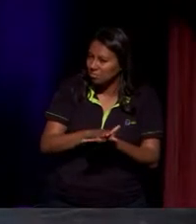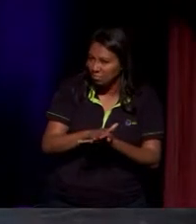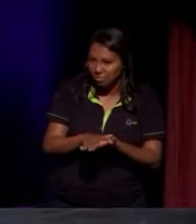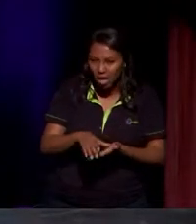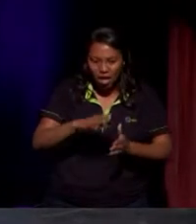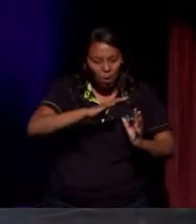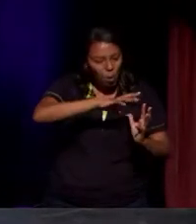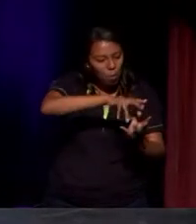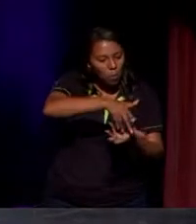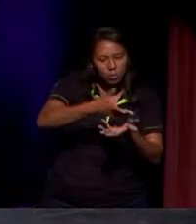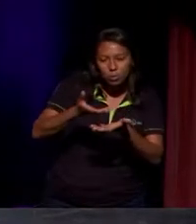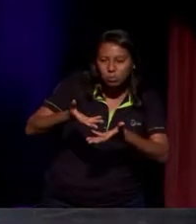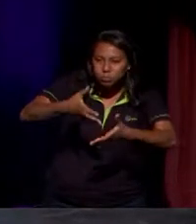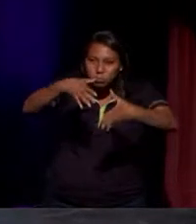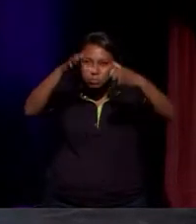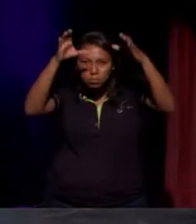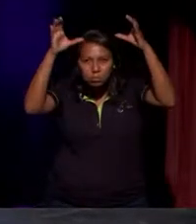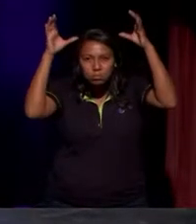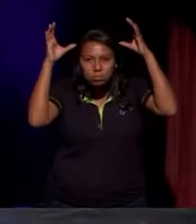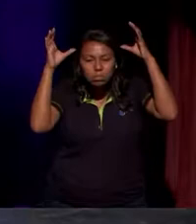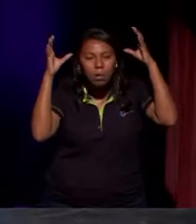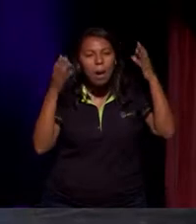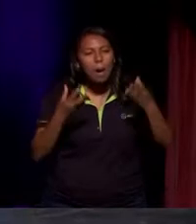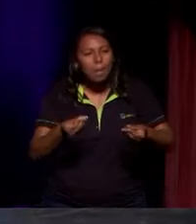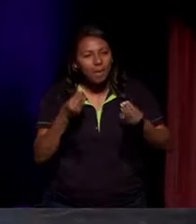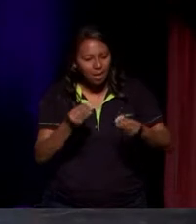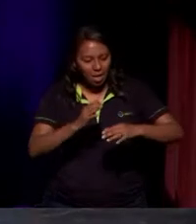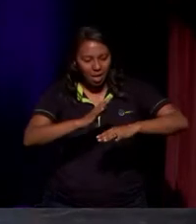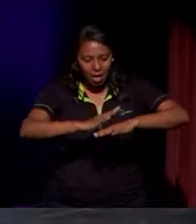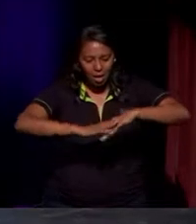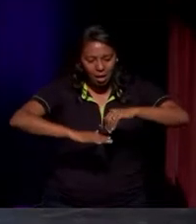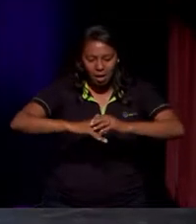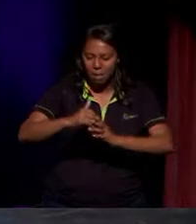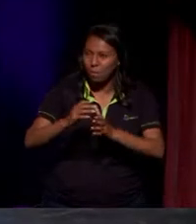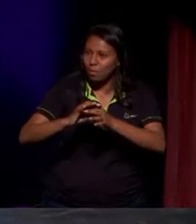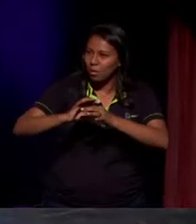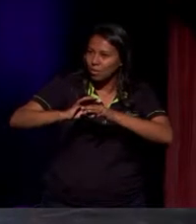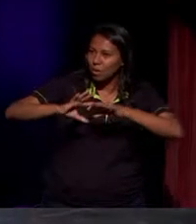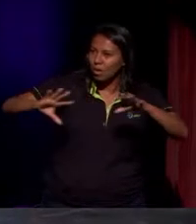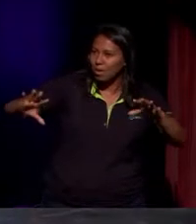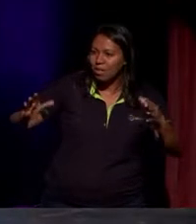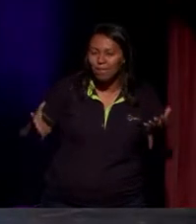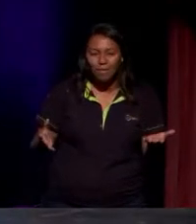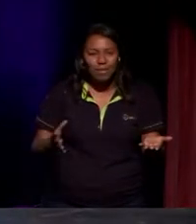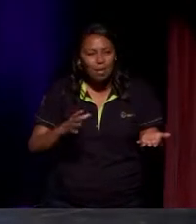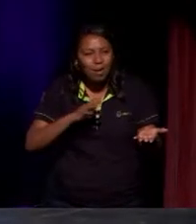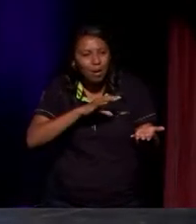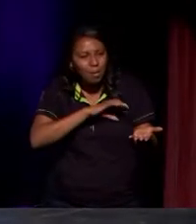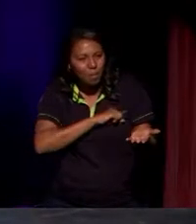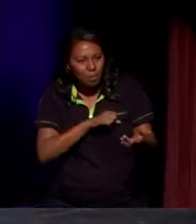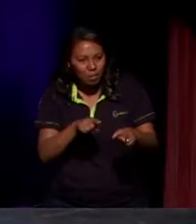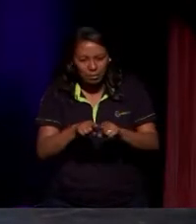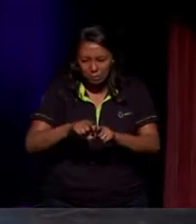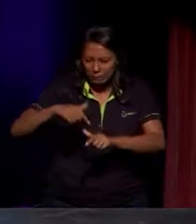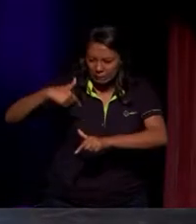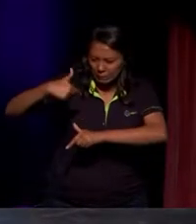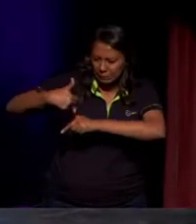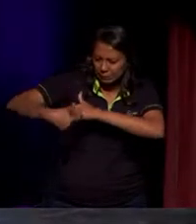These hands remain available for love and for the hoe. These women are in motion,